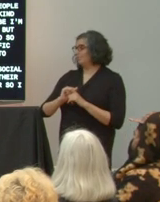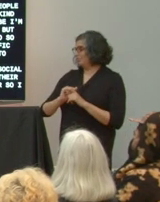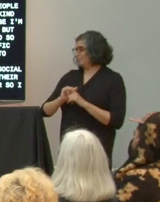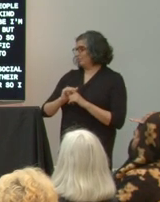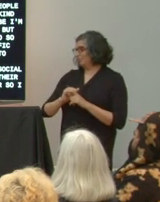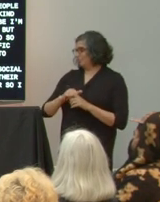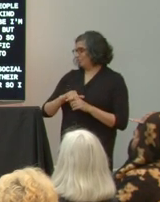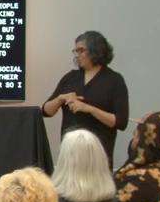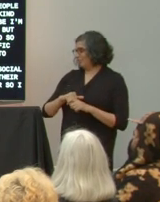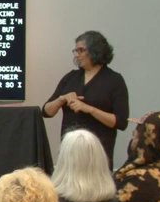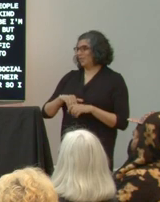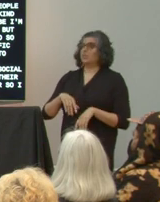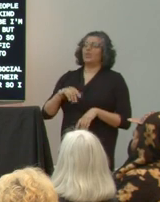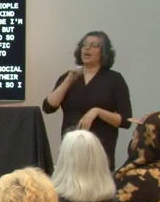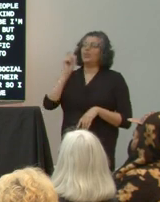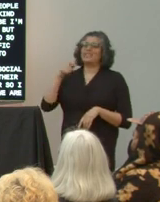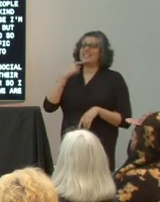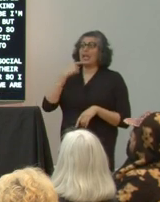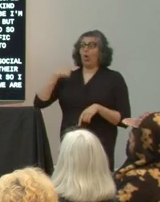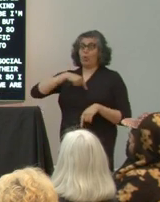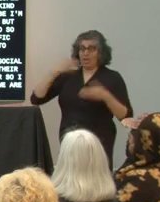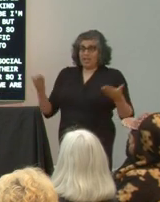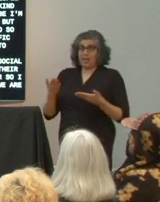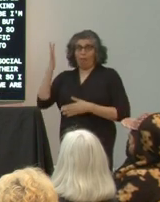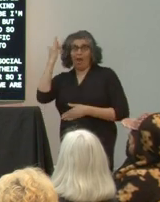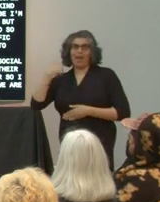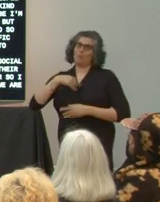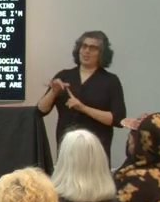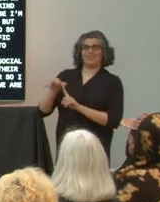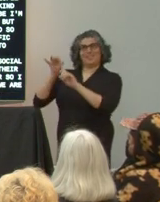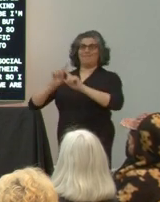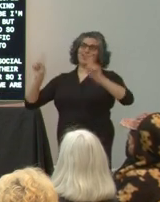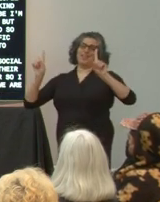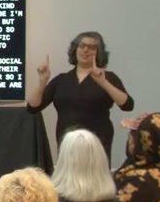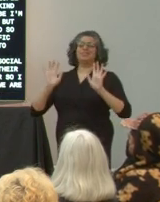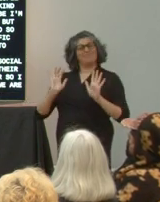say that we are here, because we are different. Am I answering